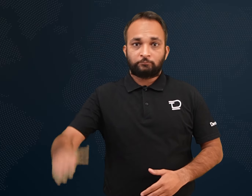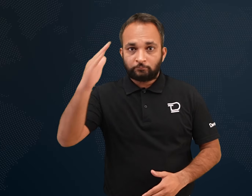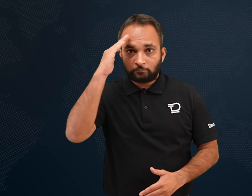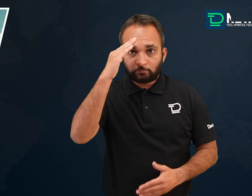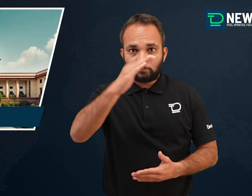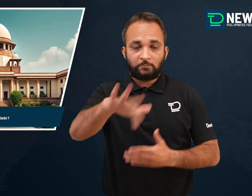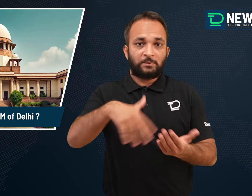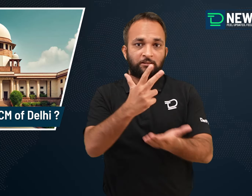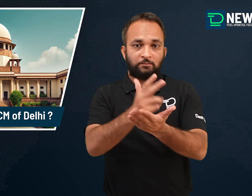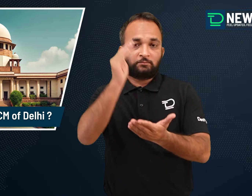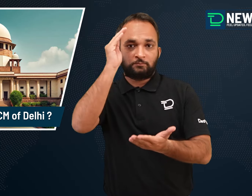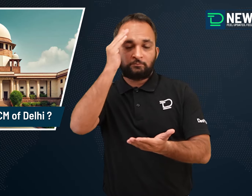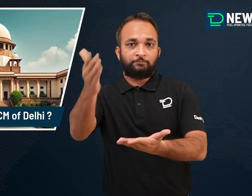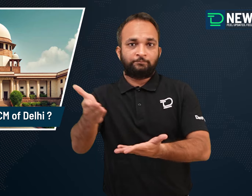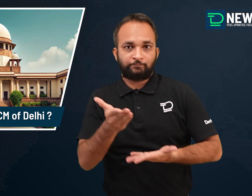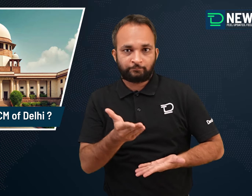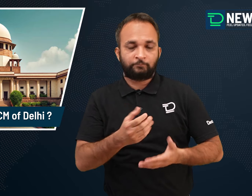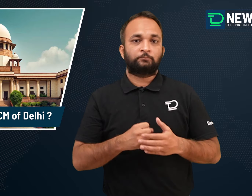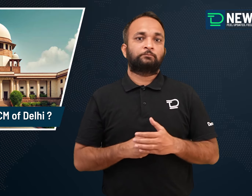Hello, and welcome to Deaf Talks News.